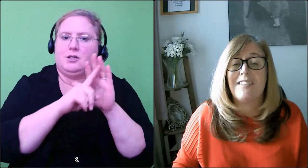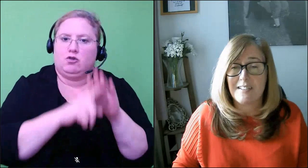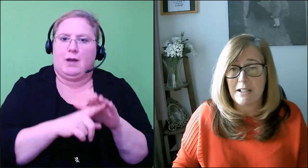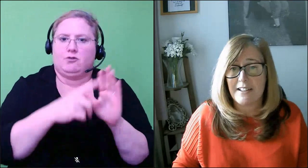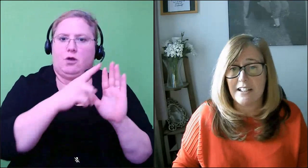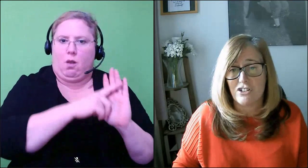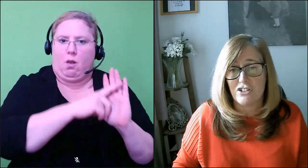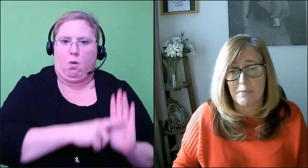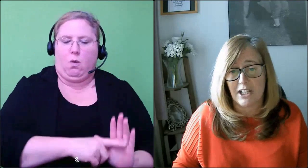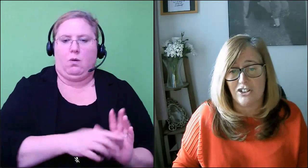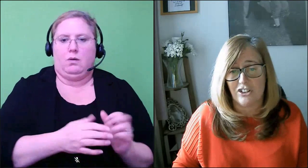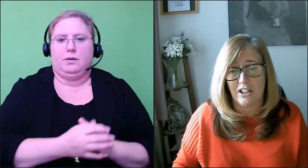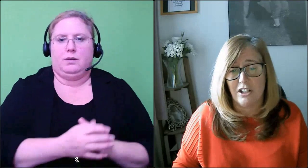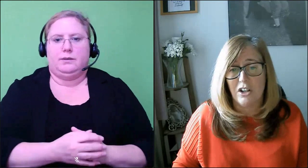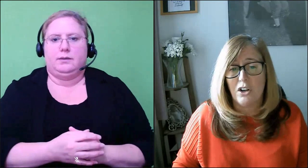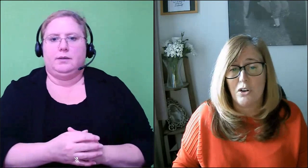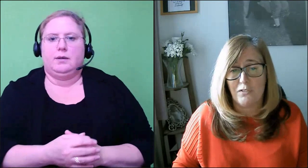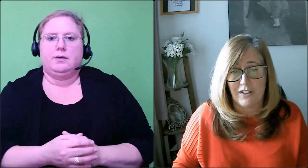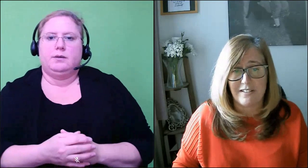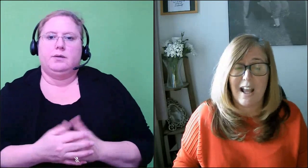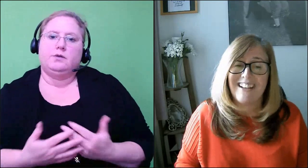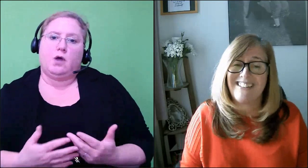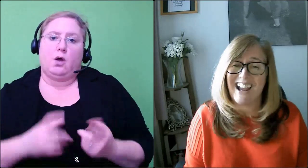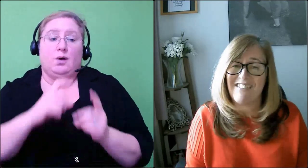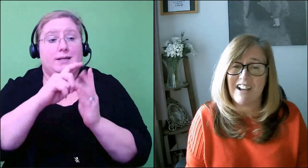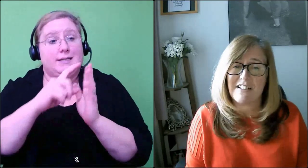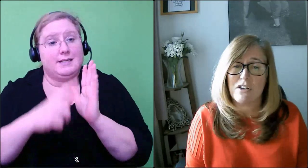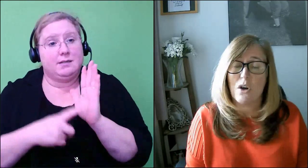So disability discrimination covers direct or indirect discrimination [indiscernible]